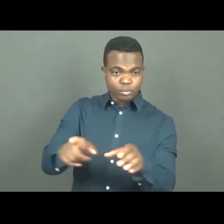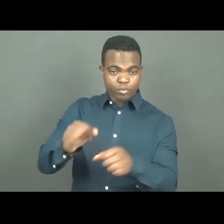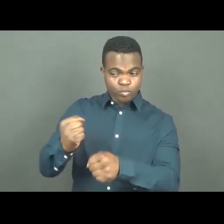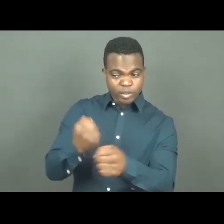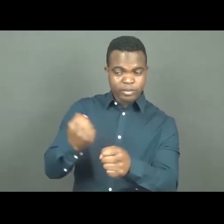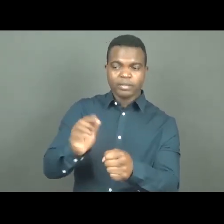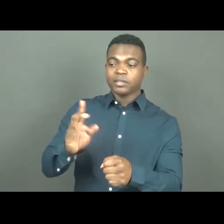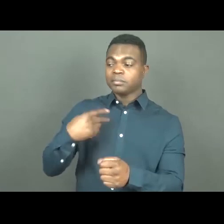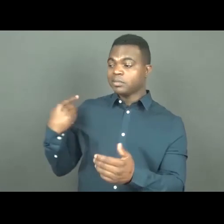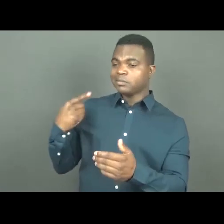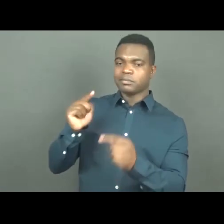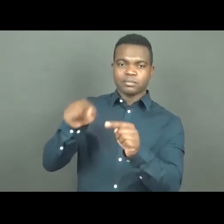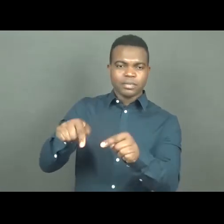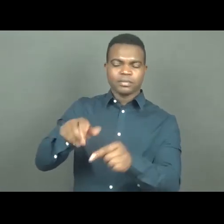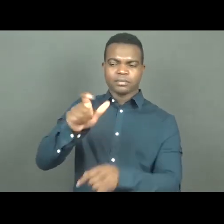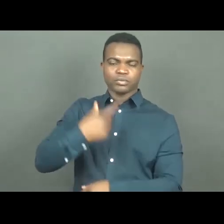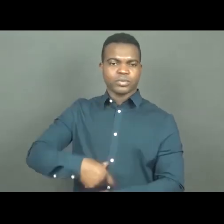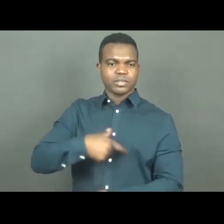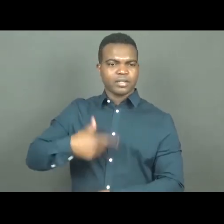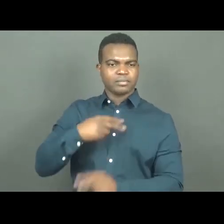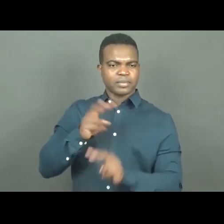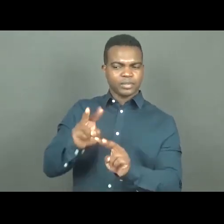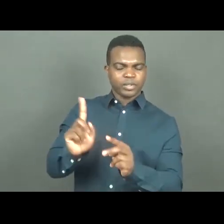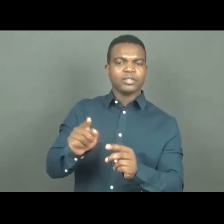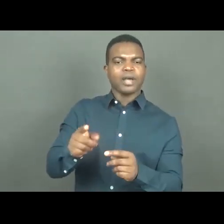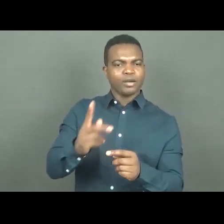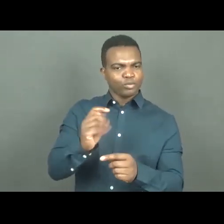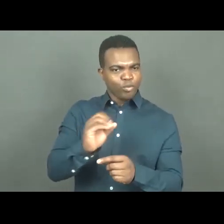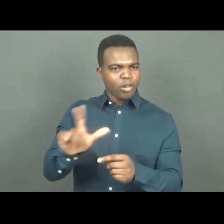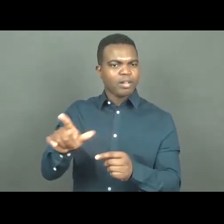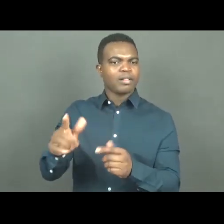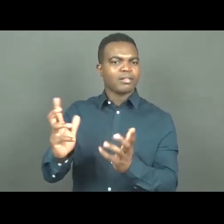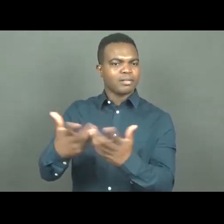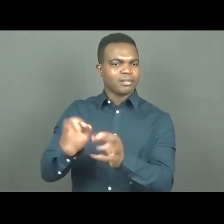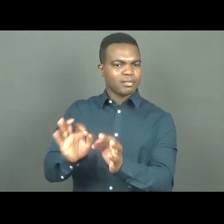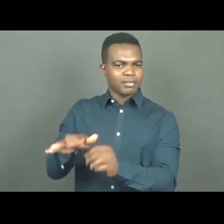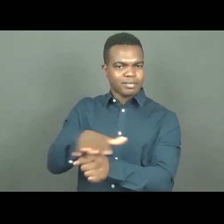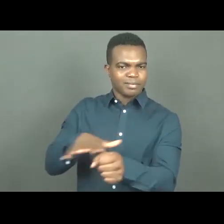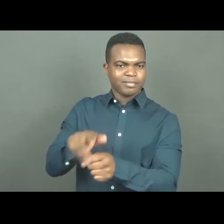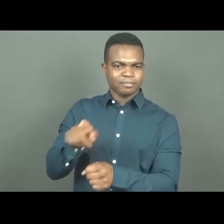I'm going to try to share my screen here. Switzerland was only using the tool for a